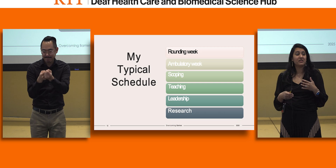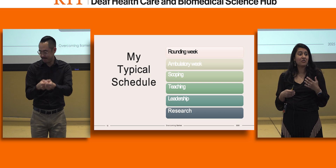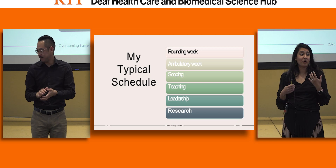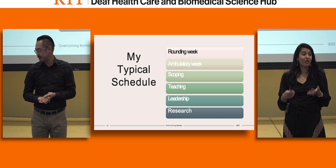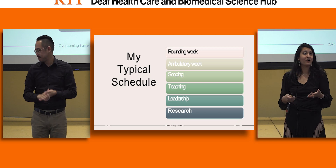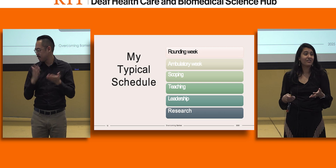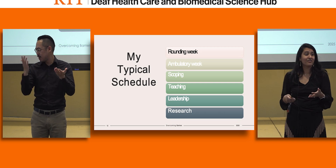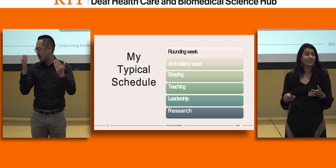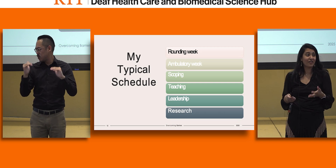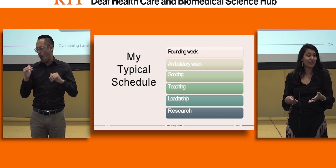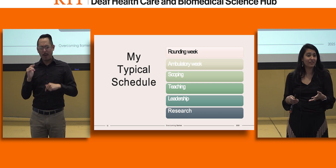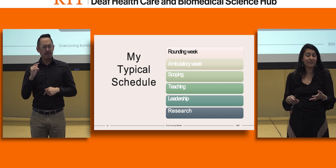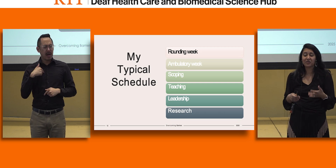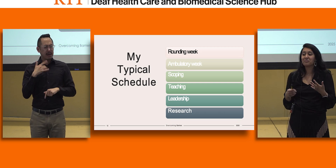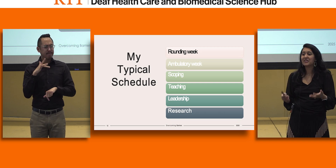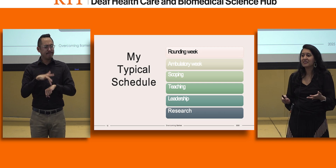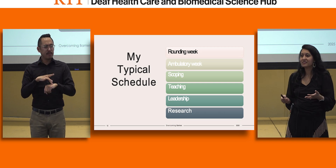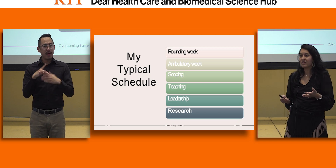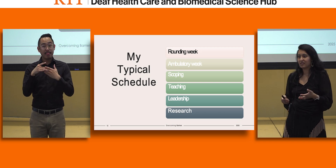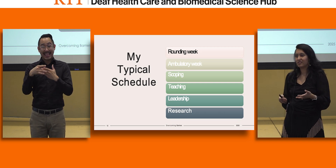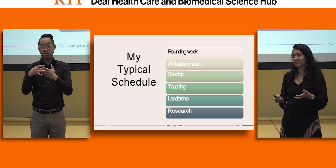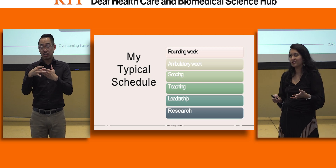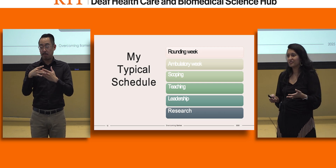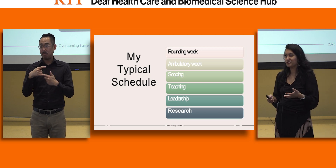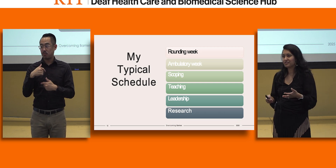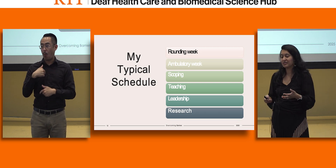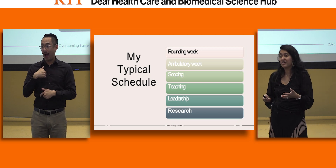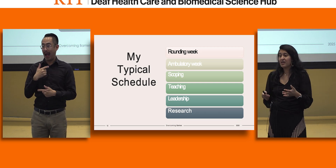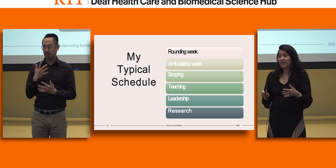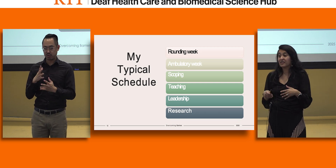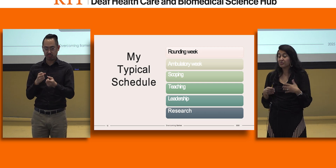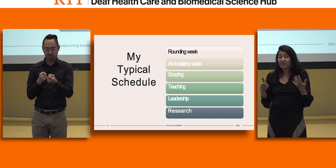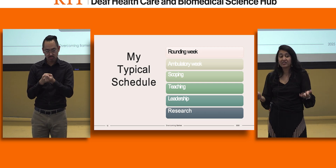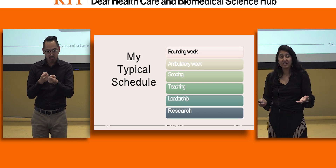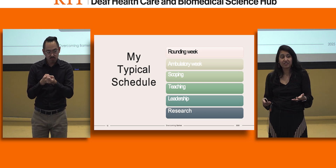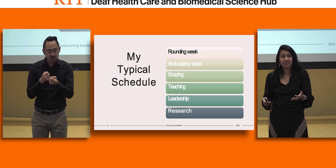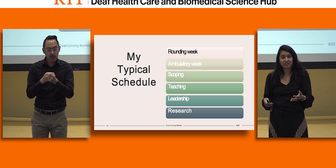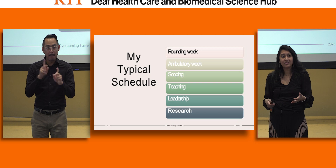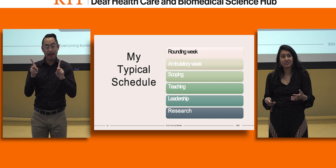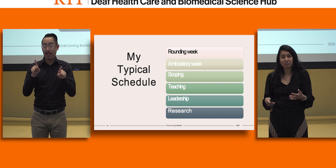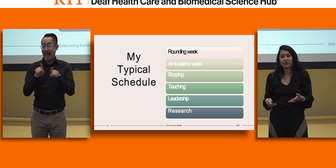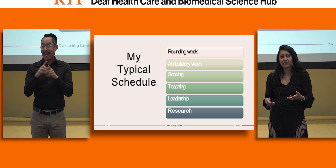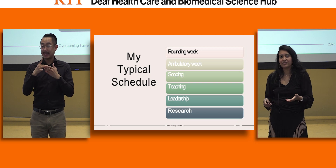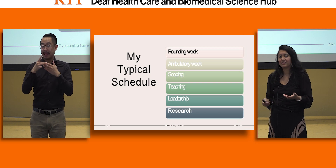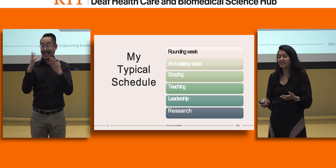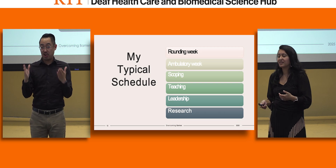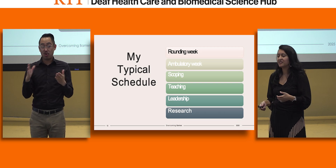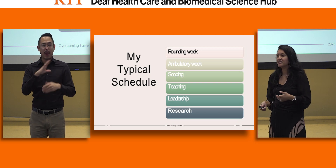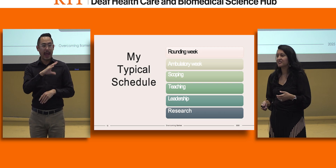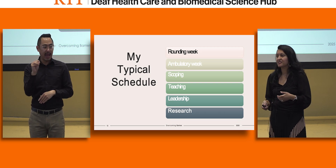a part of several of the committees at our institution, as well as nationally as a part of our societies.